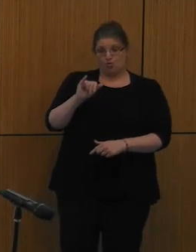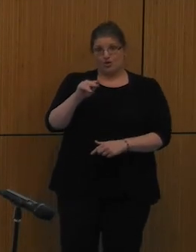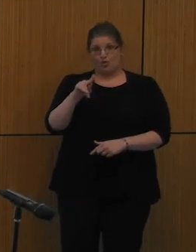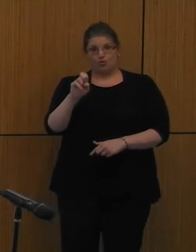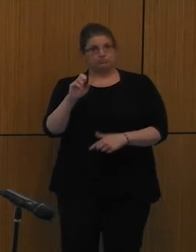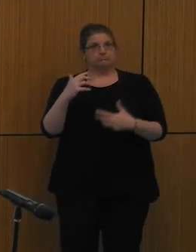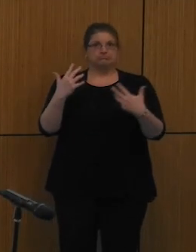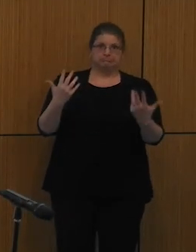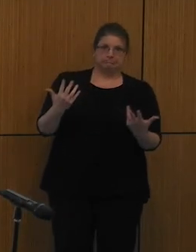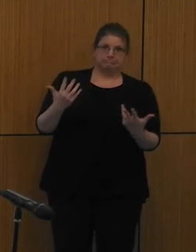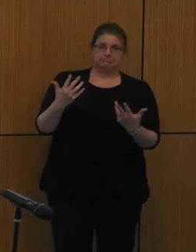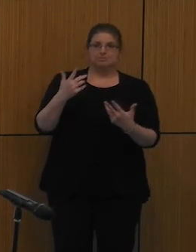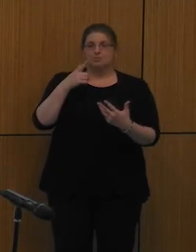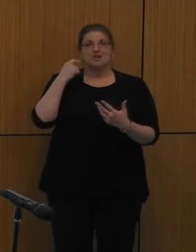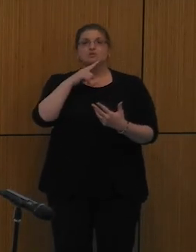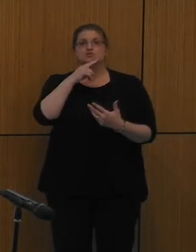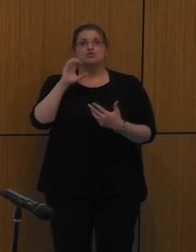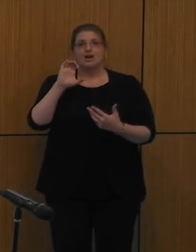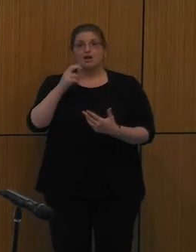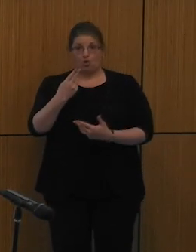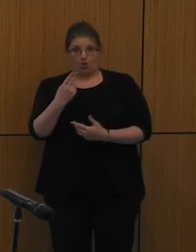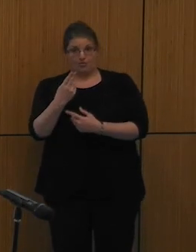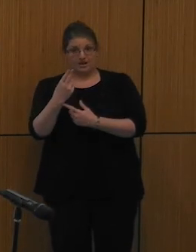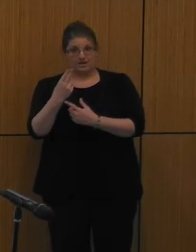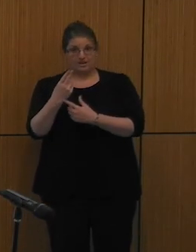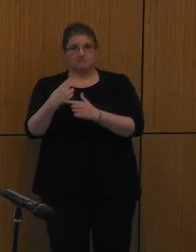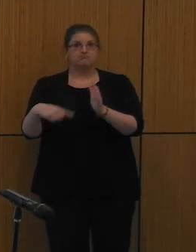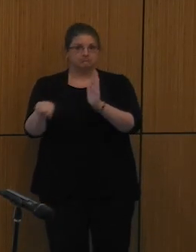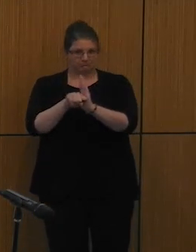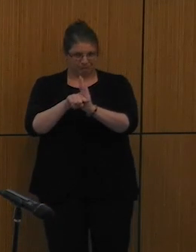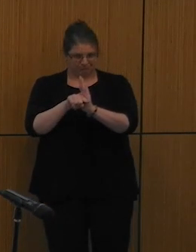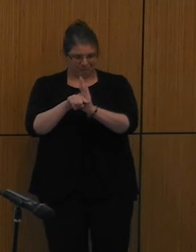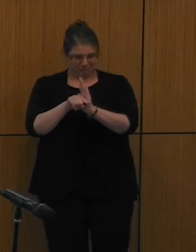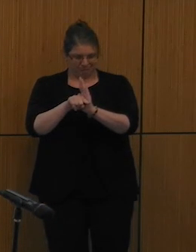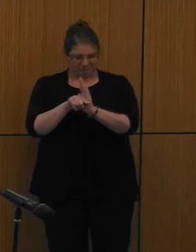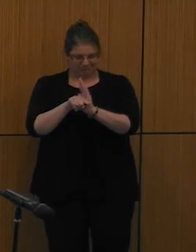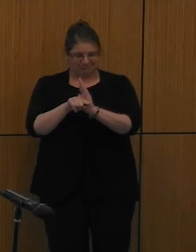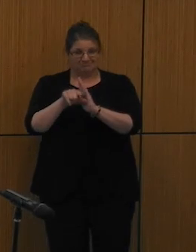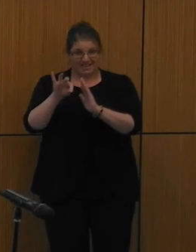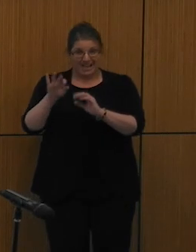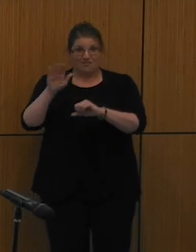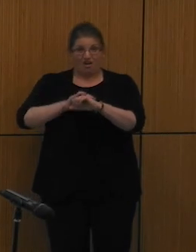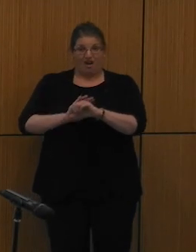Chlorine, as I mentioned earlier, is is a bad thing when it's on a chemical. In terms of environmental,